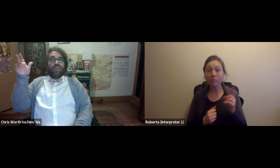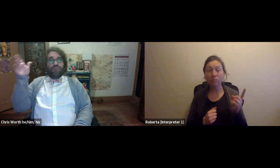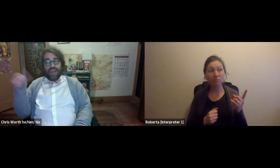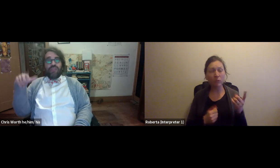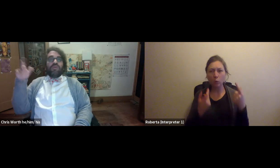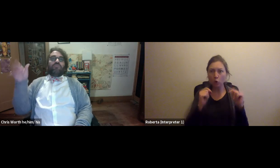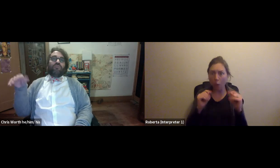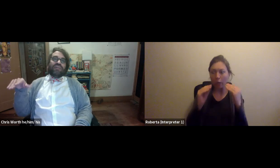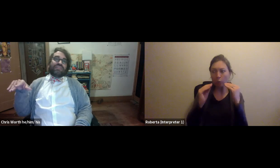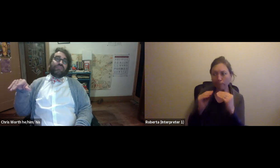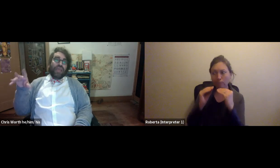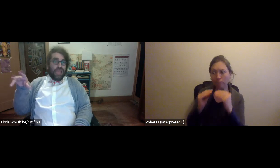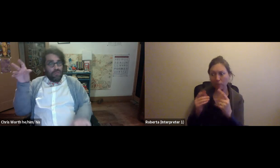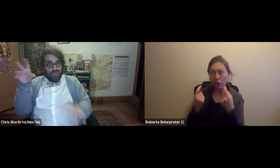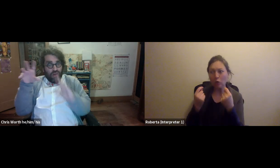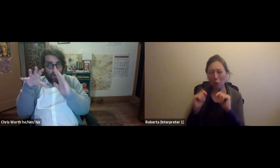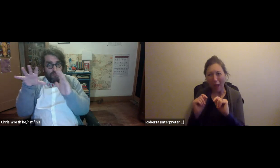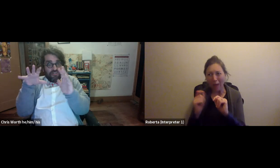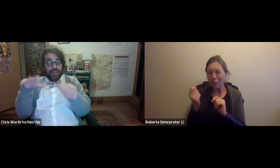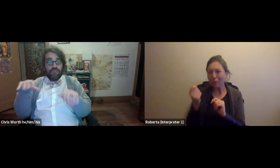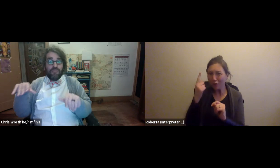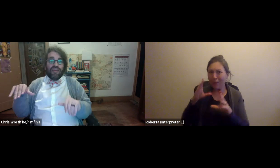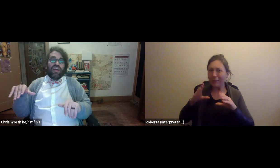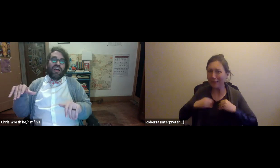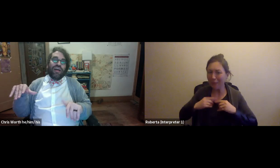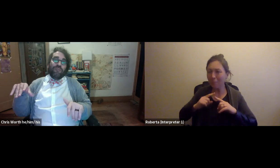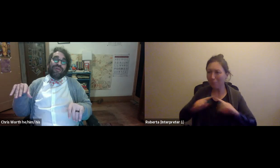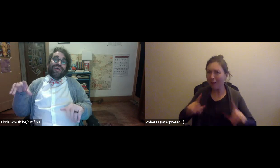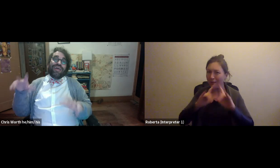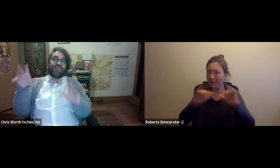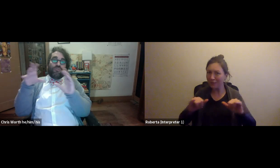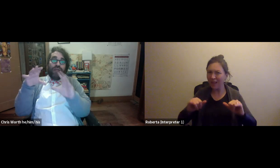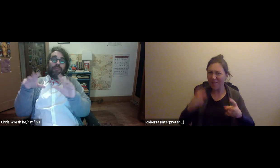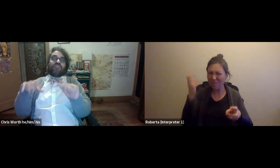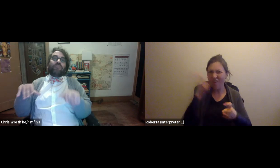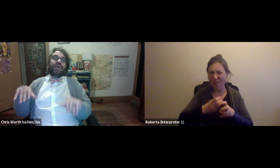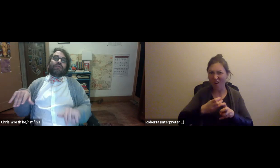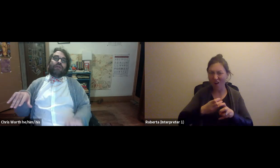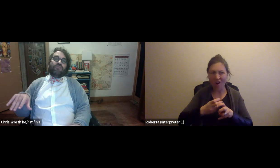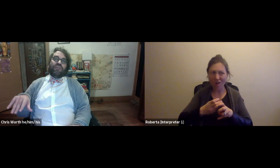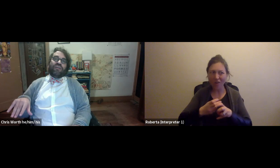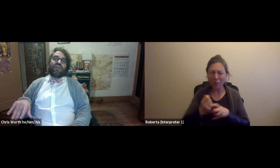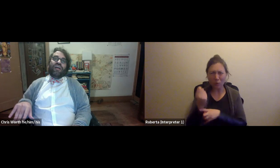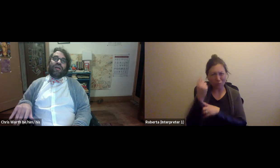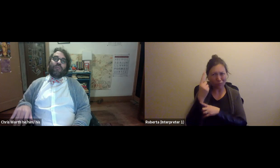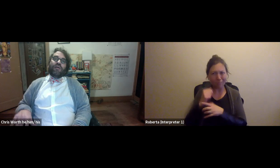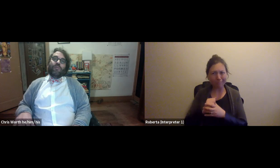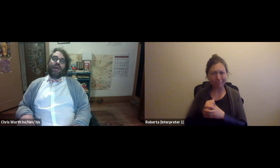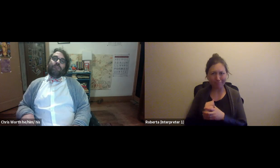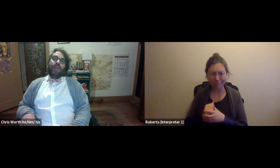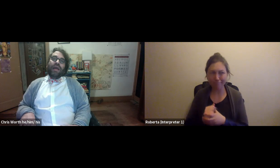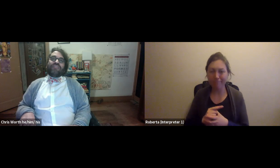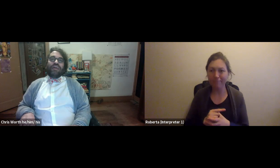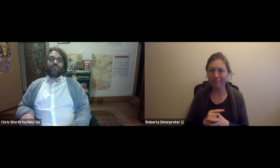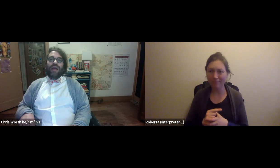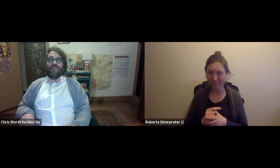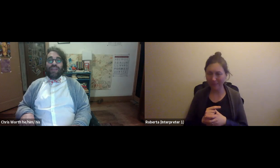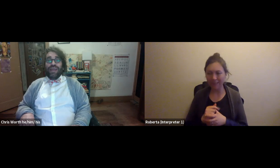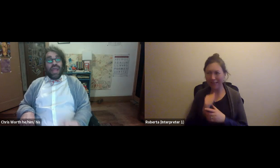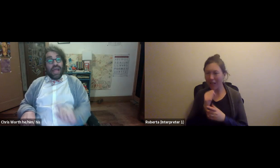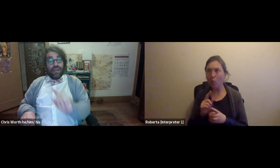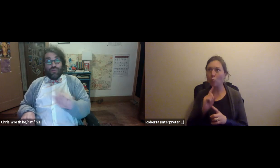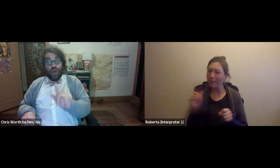trying to be progressive, it was hard for him to wrap his mind around my body's sexuality and note